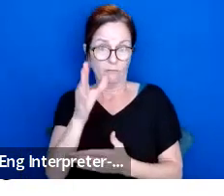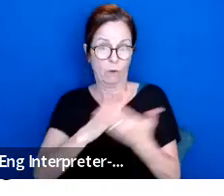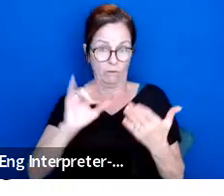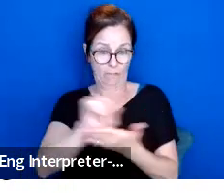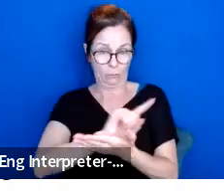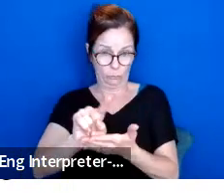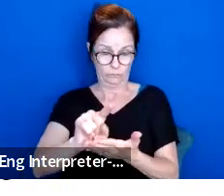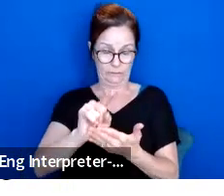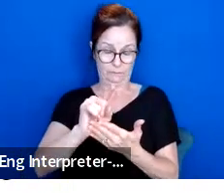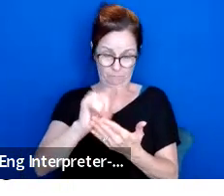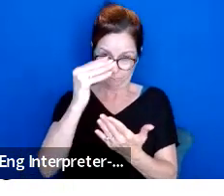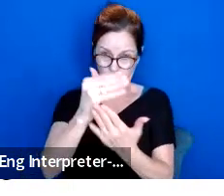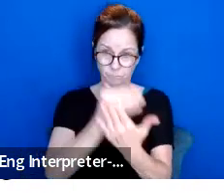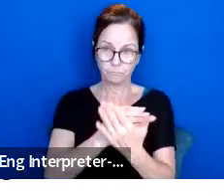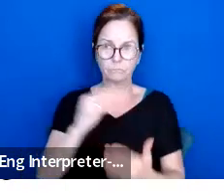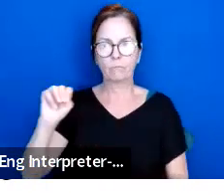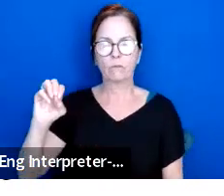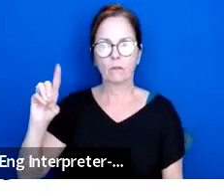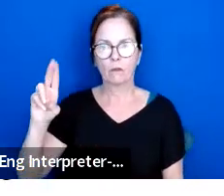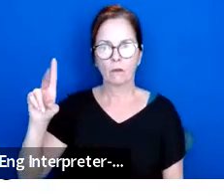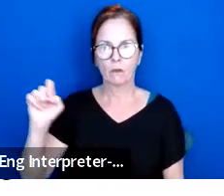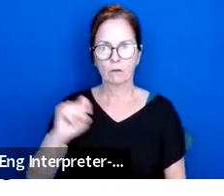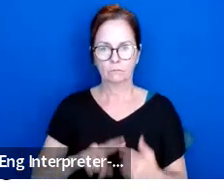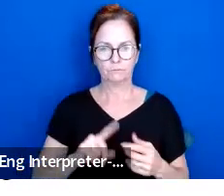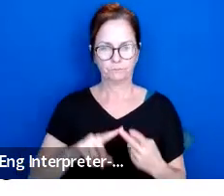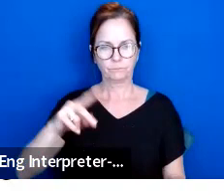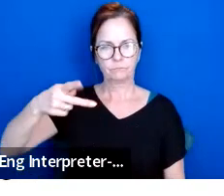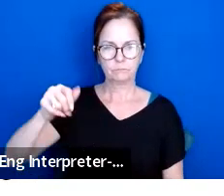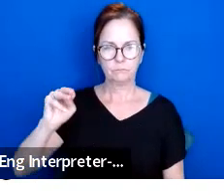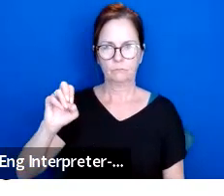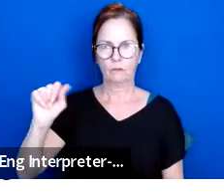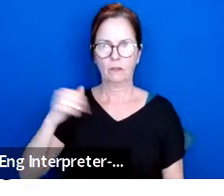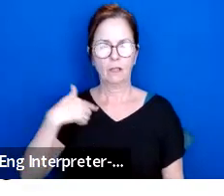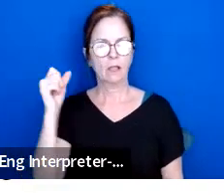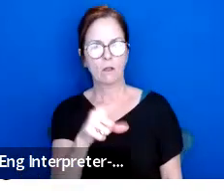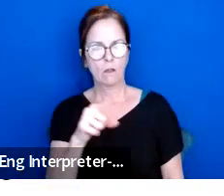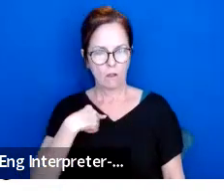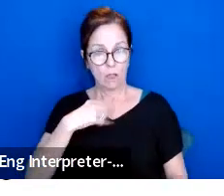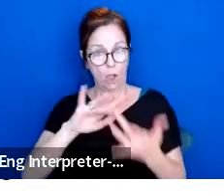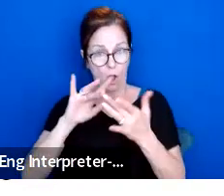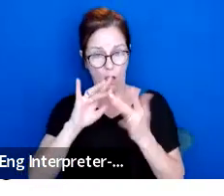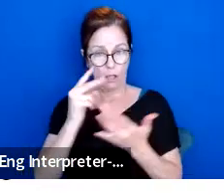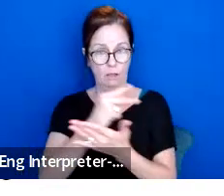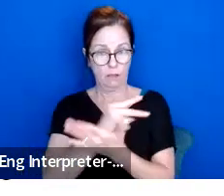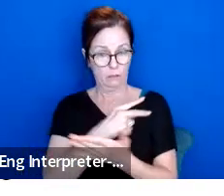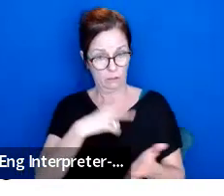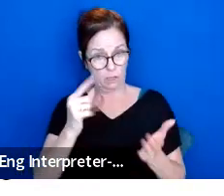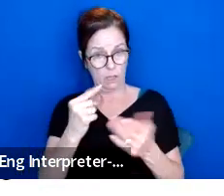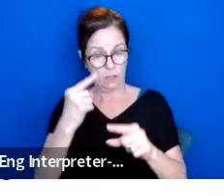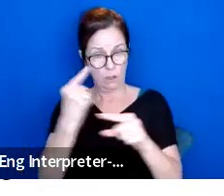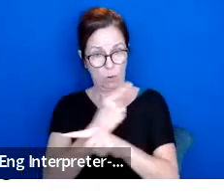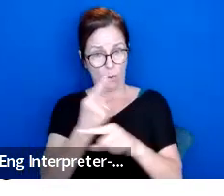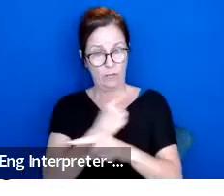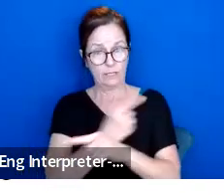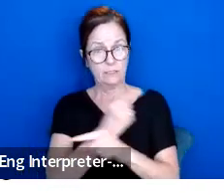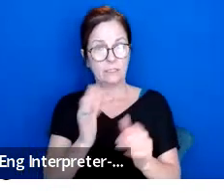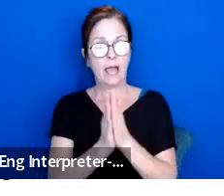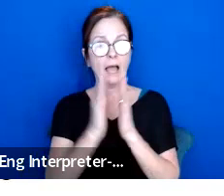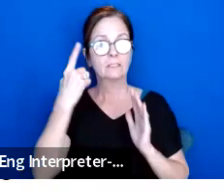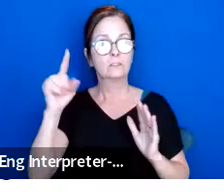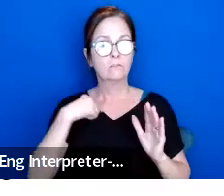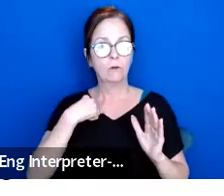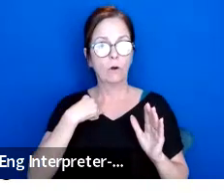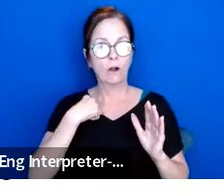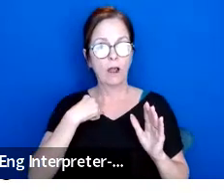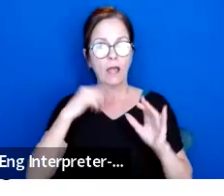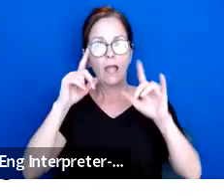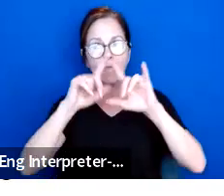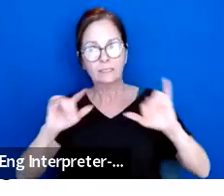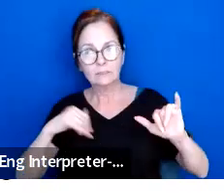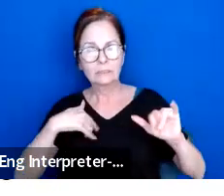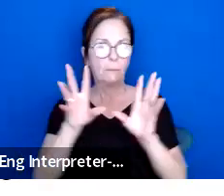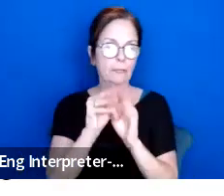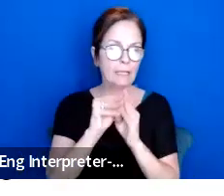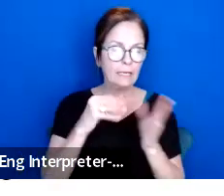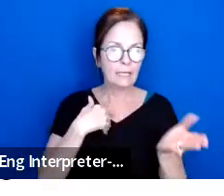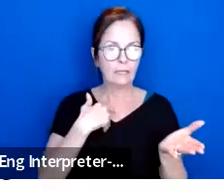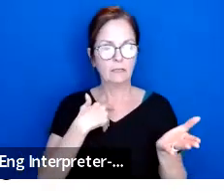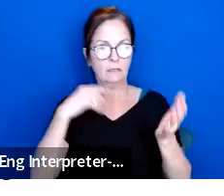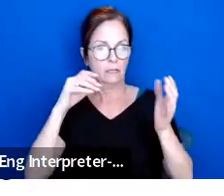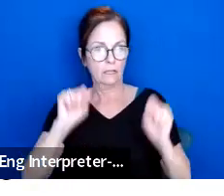Okay, and then, Pamela Vimy asked for an online review, is it appropriate to request a synchronous meeting to have the instructor walk through things or answer questions the reviewer may have.